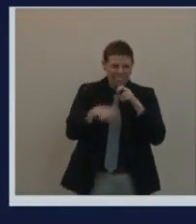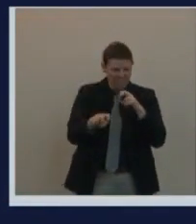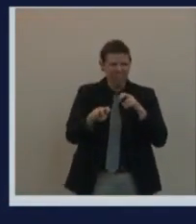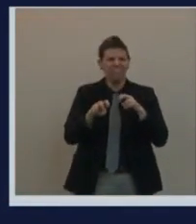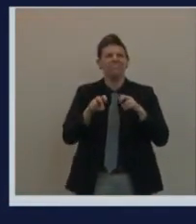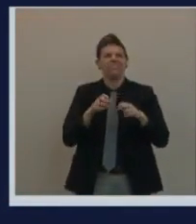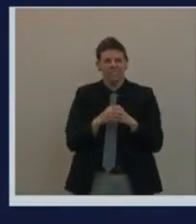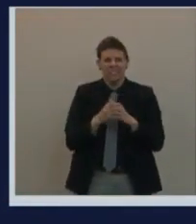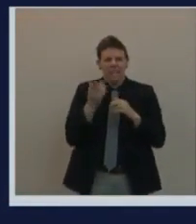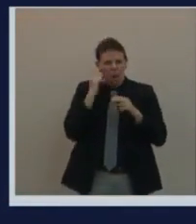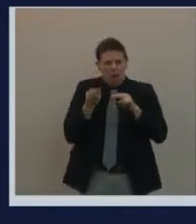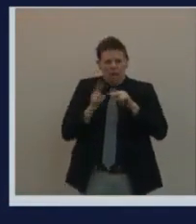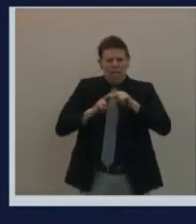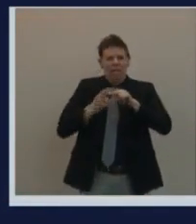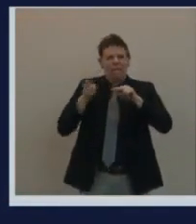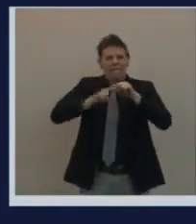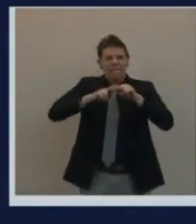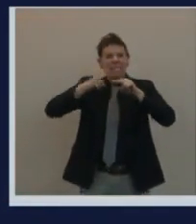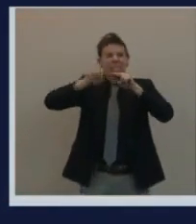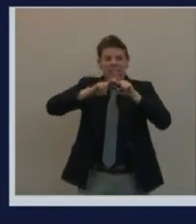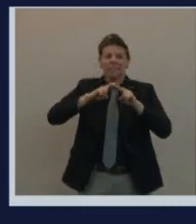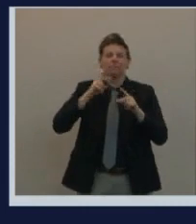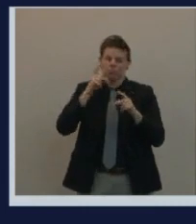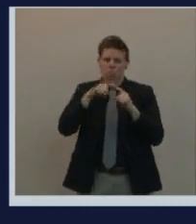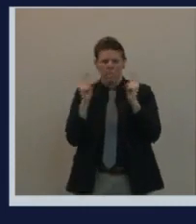. I KNOW IT IS REALLY HARD.